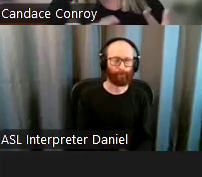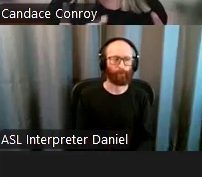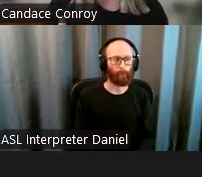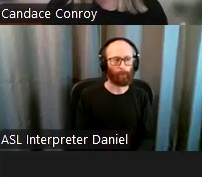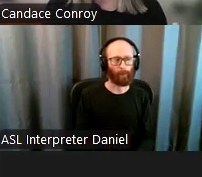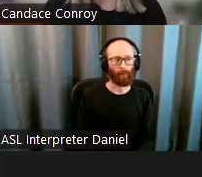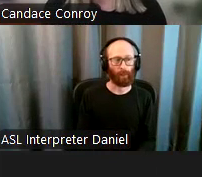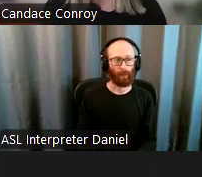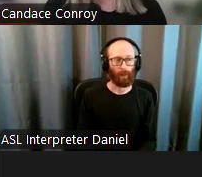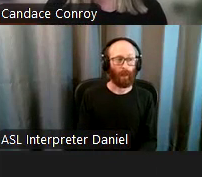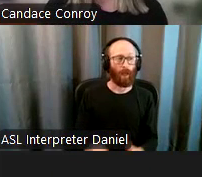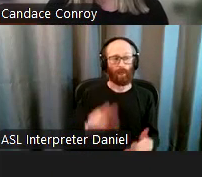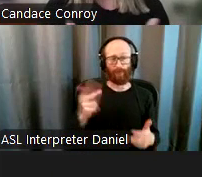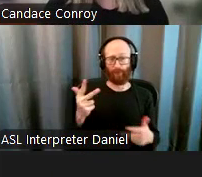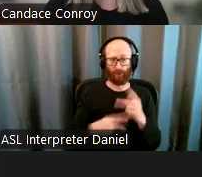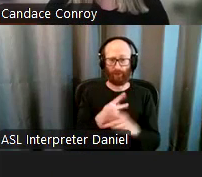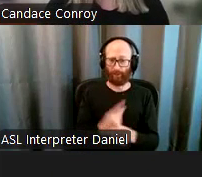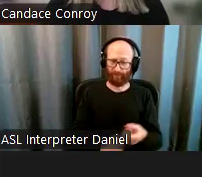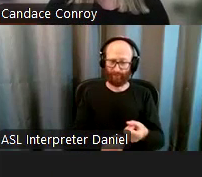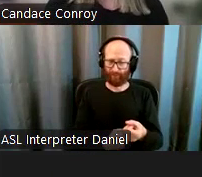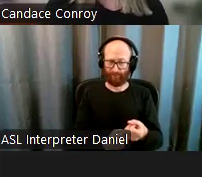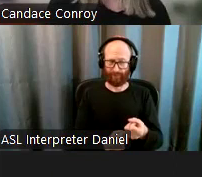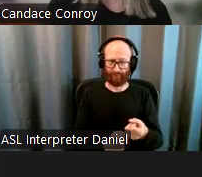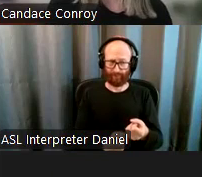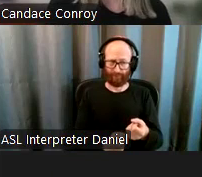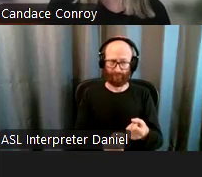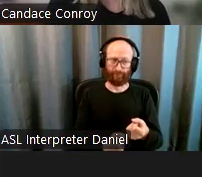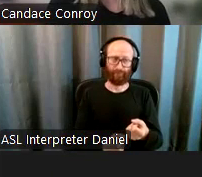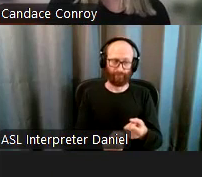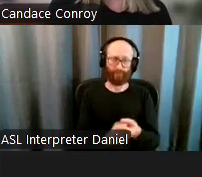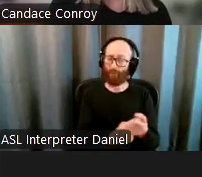and kind of support and scaffolding for that would be giving the answer key to students and